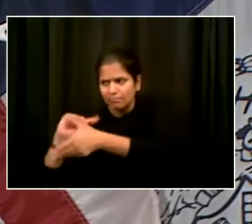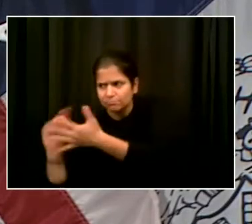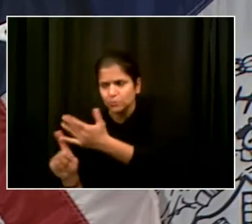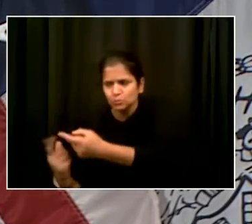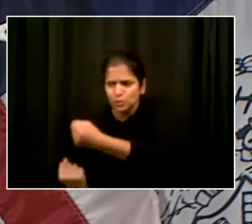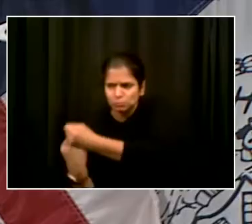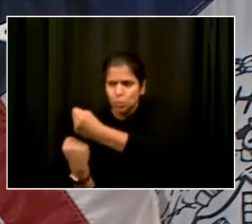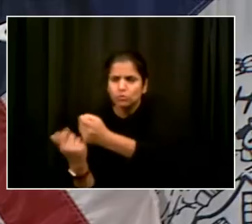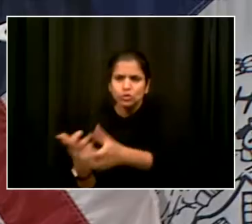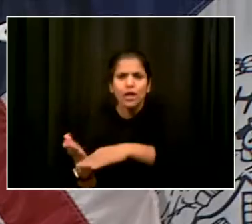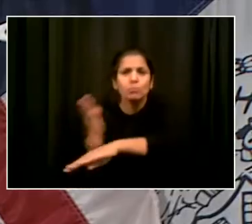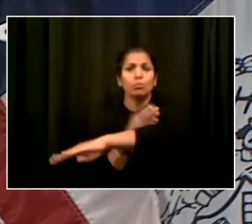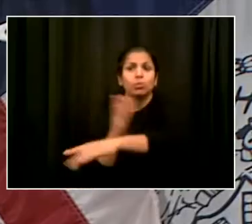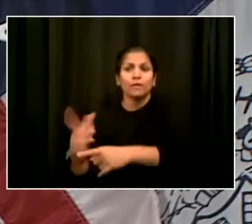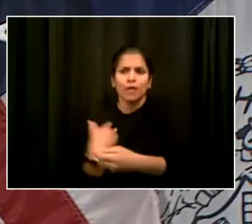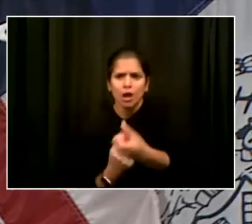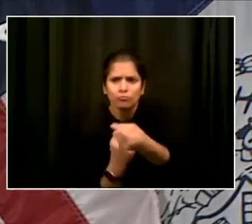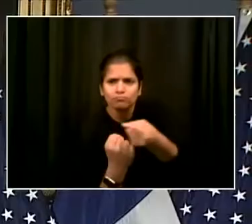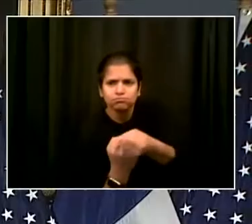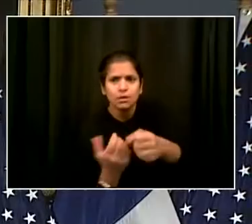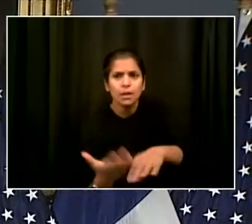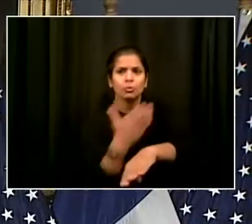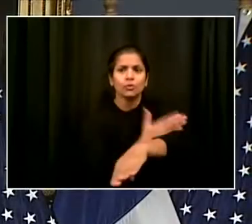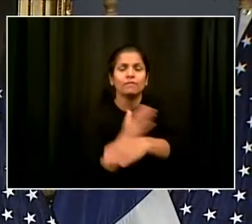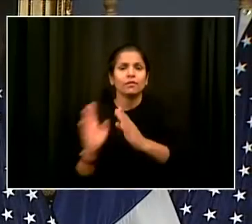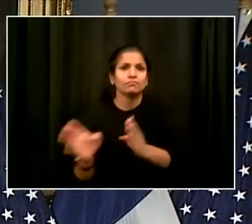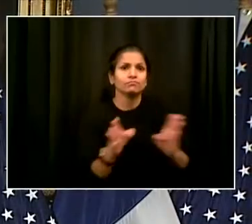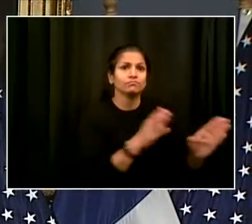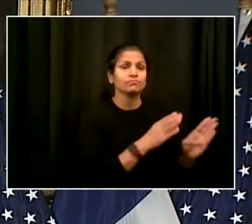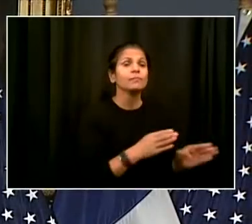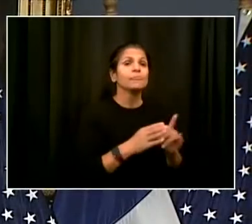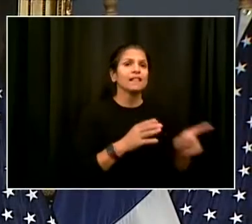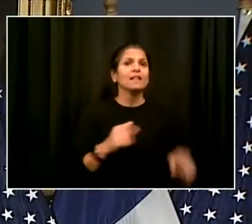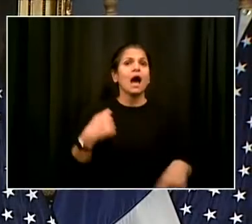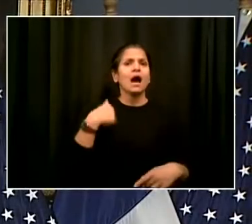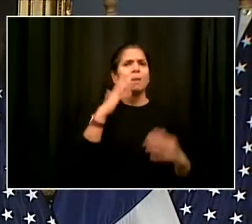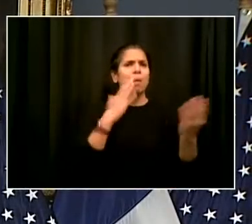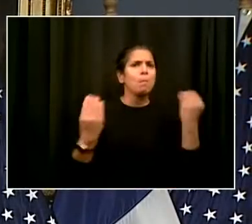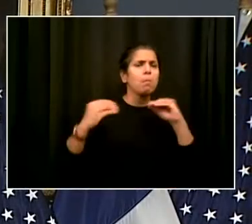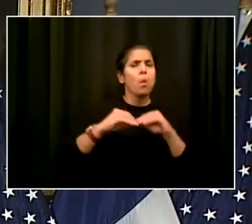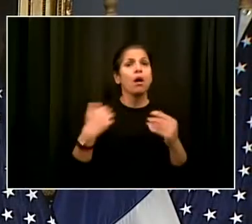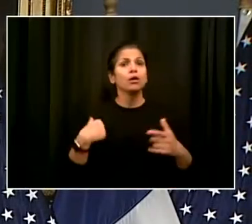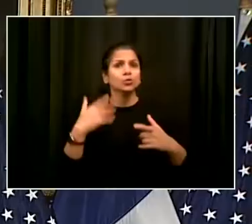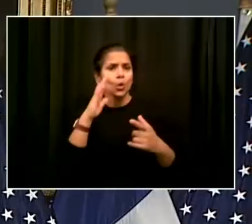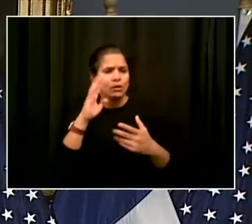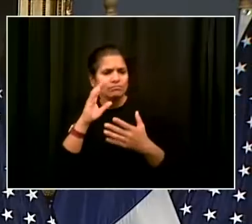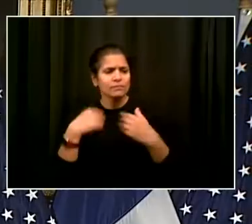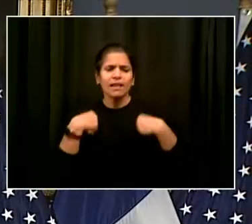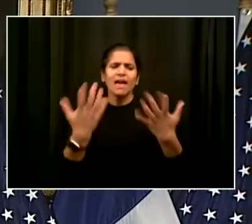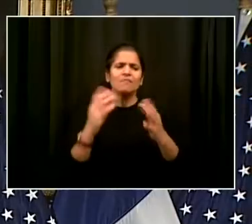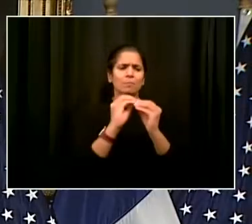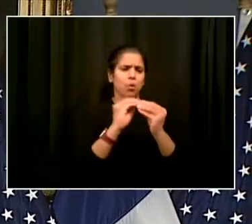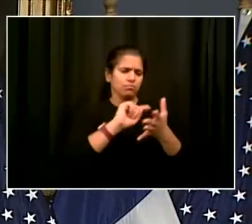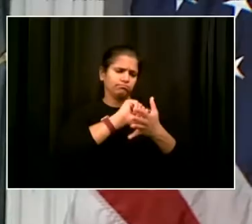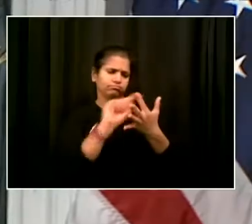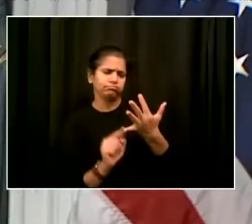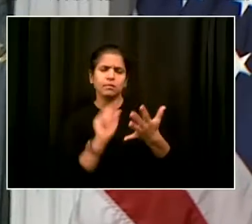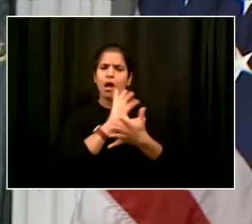YOU TO EXPAND AND EXPEND EXPAND UPON HOW WHAT'S HAPPENING DURING THE SCHOOL DAY.